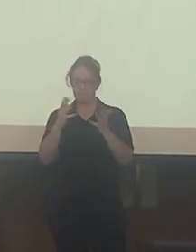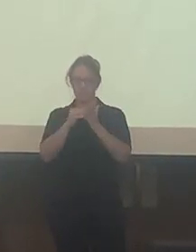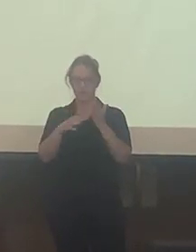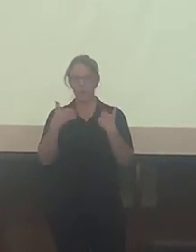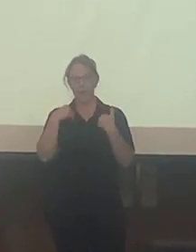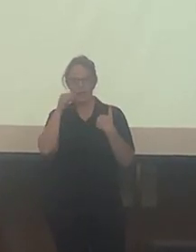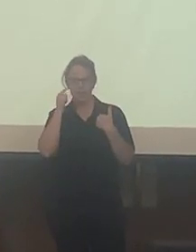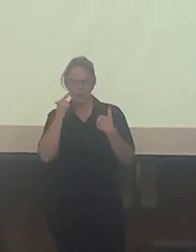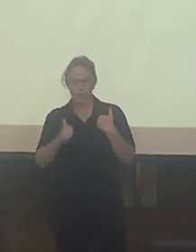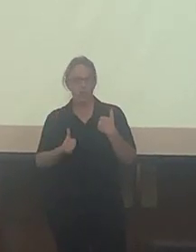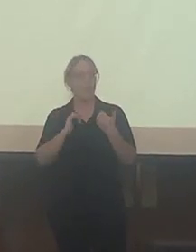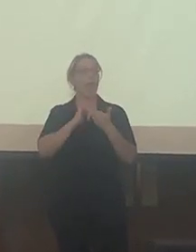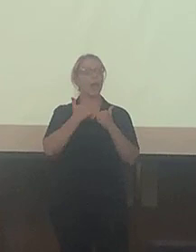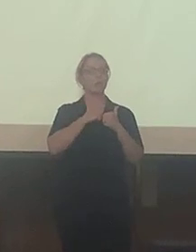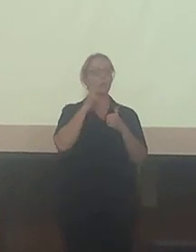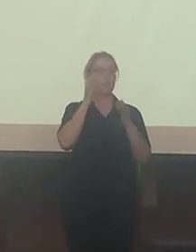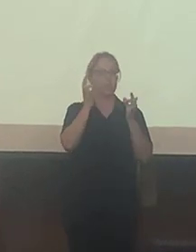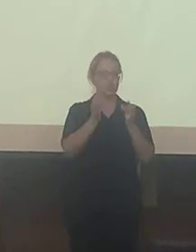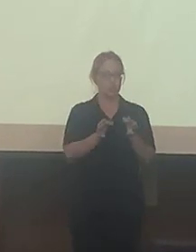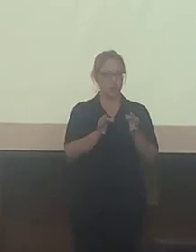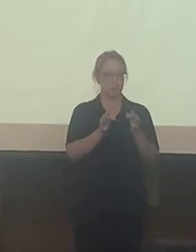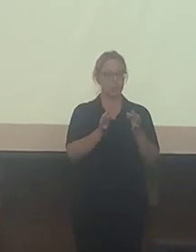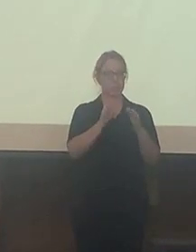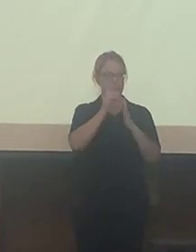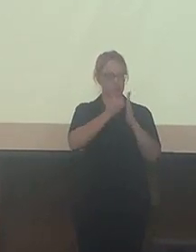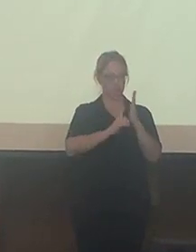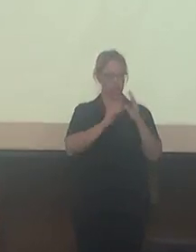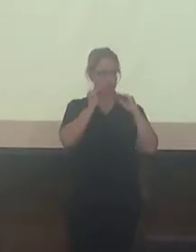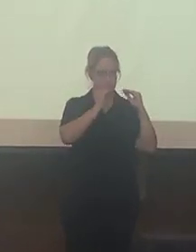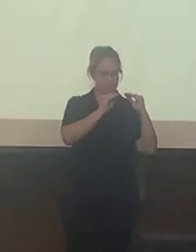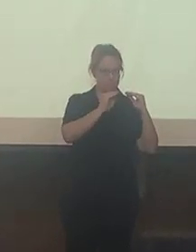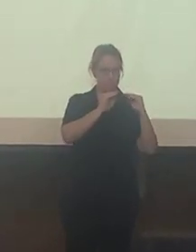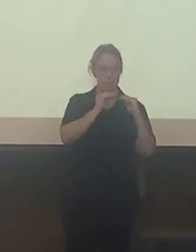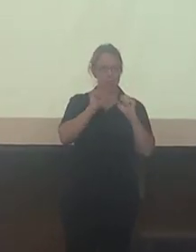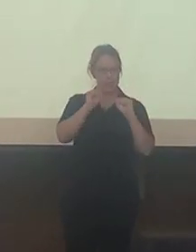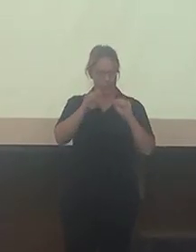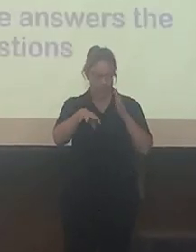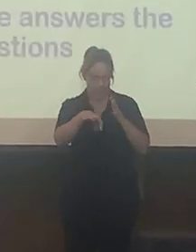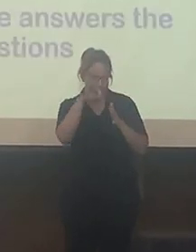construction that's where your assessment comes in so can they dig in now and find their two problems